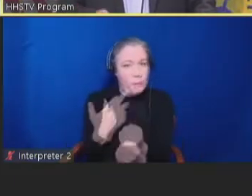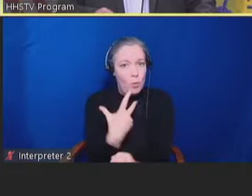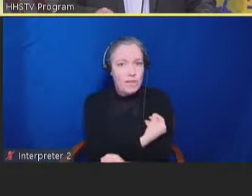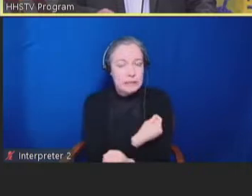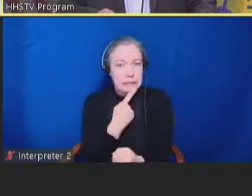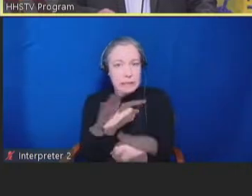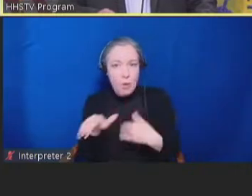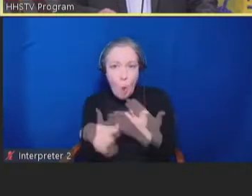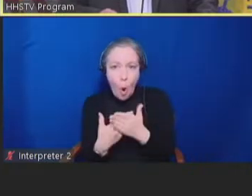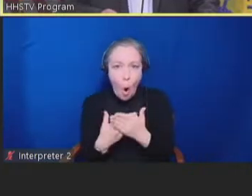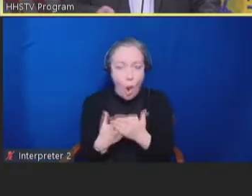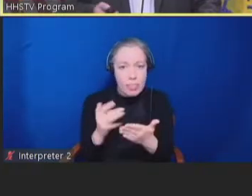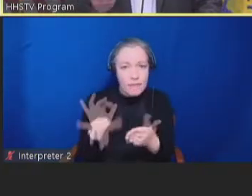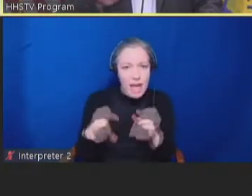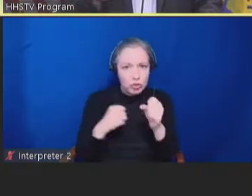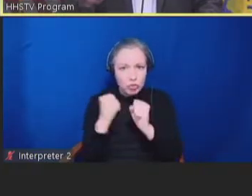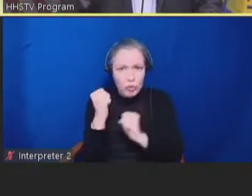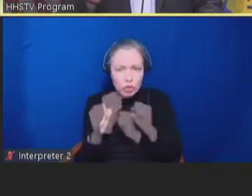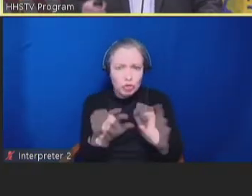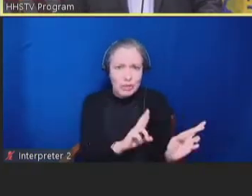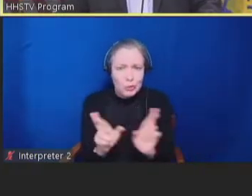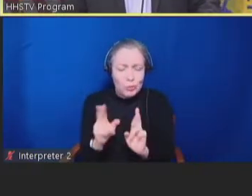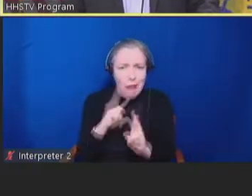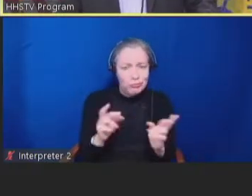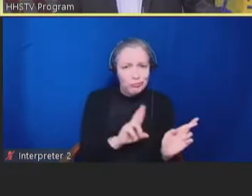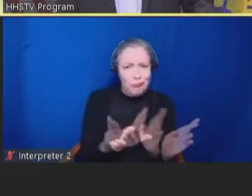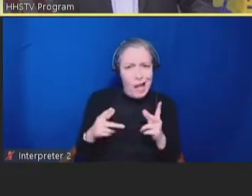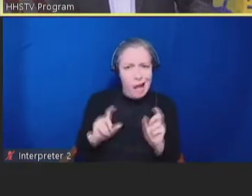to deliver. And within that, some of the themes you've already talked about today,